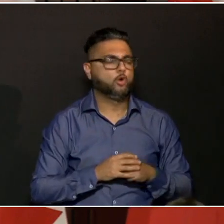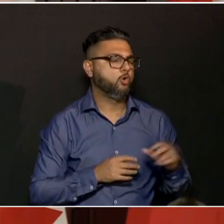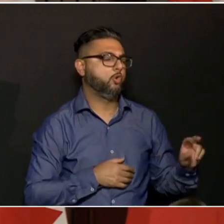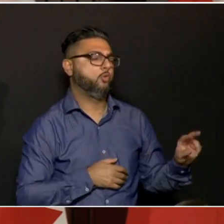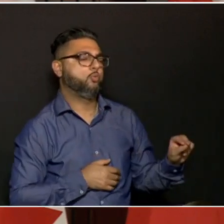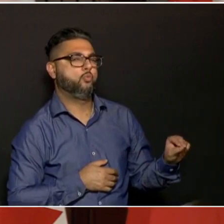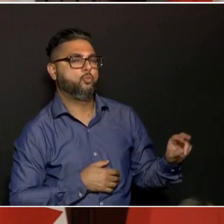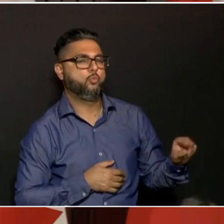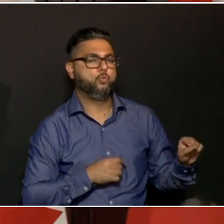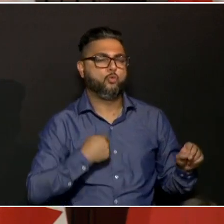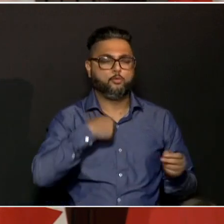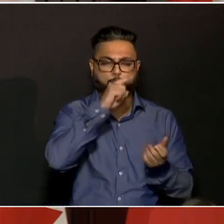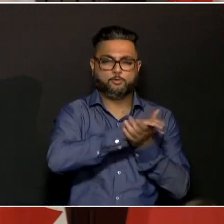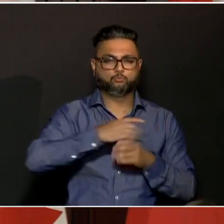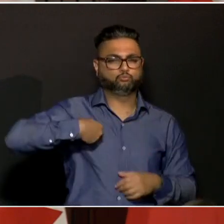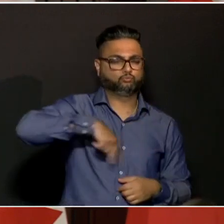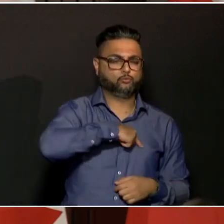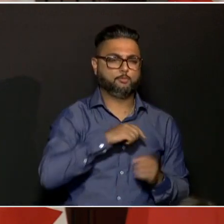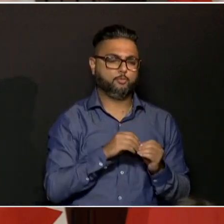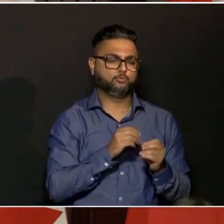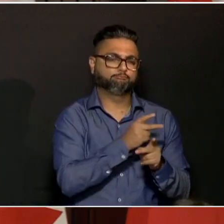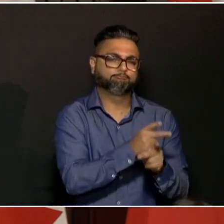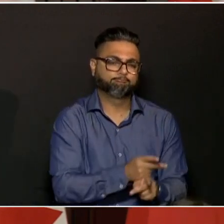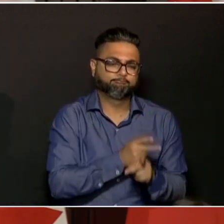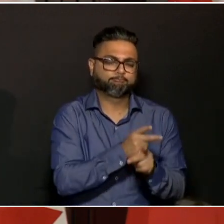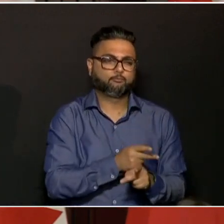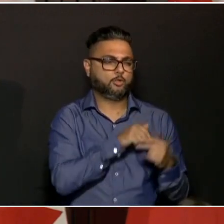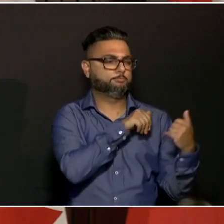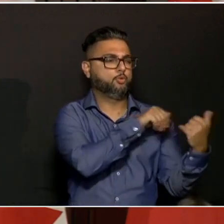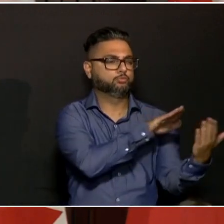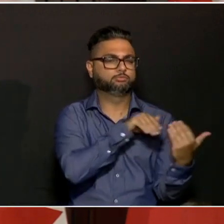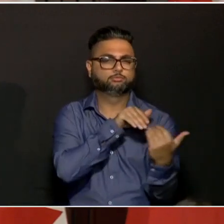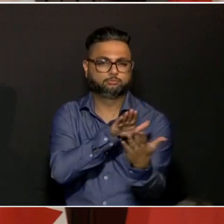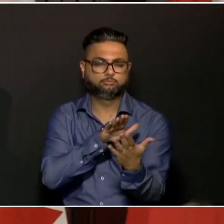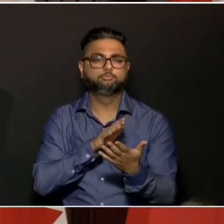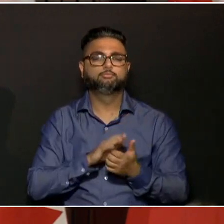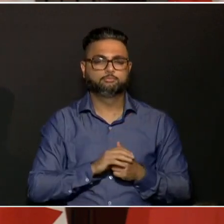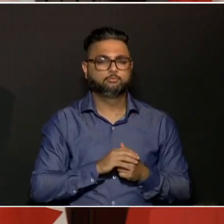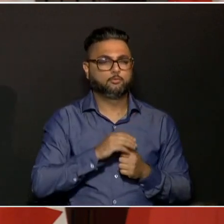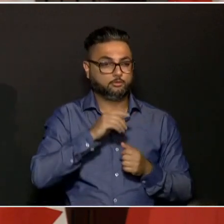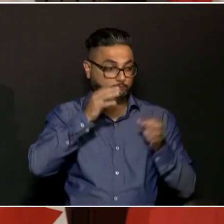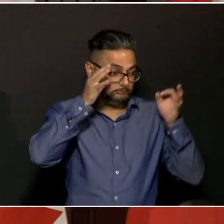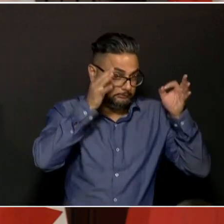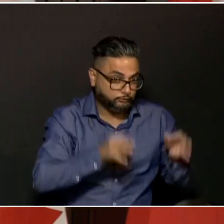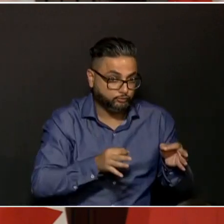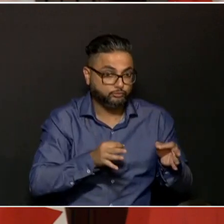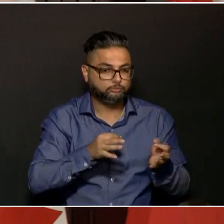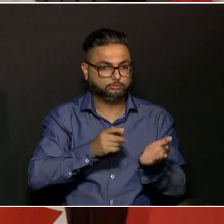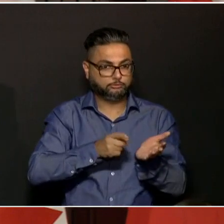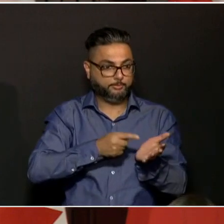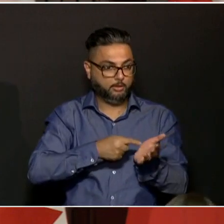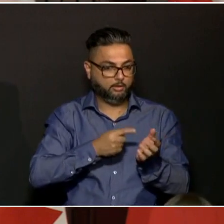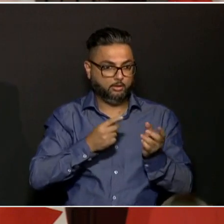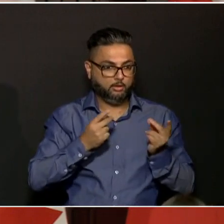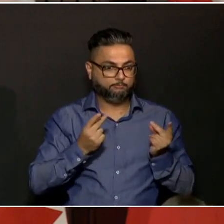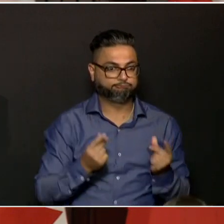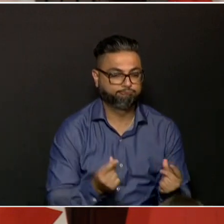No, I don't believe so. You're taking a cautious approach that decisions have to go at rapid speed